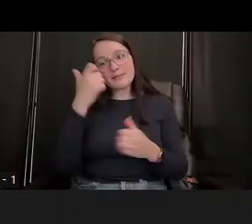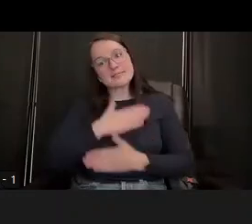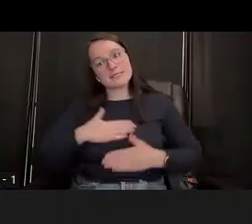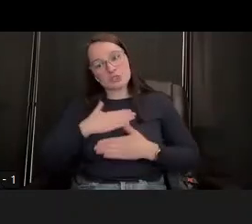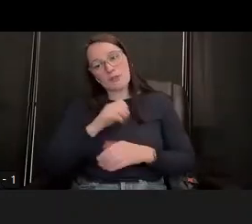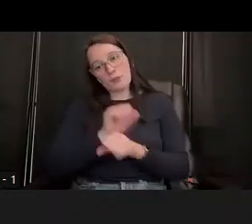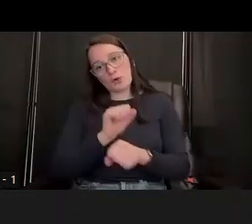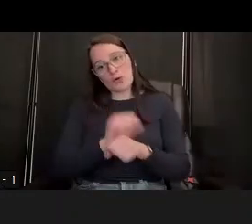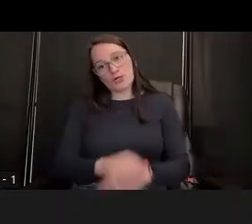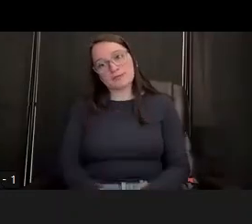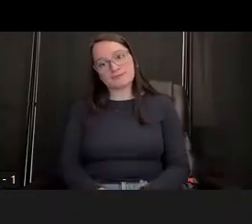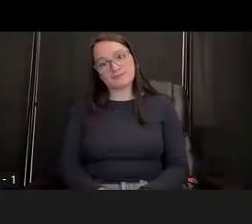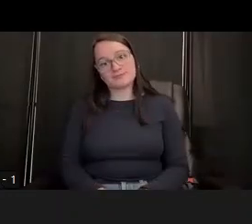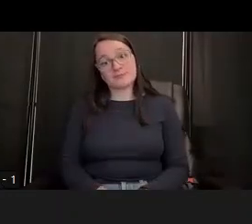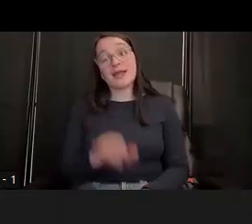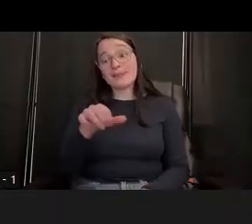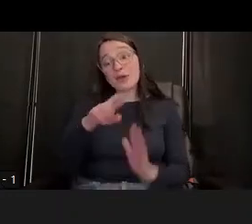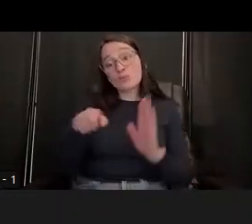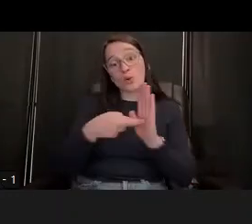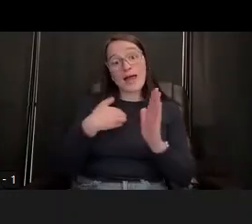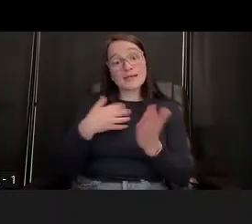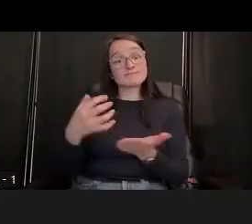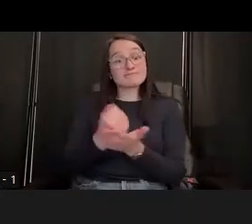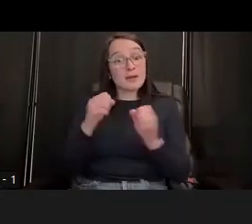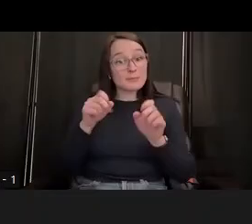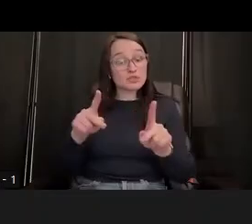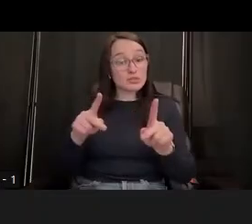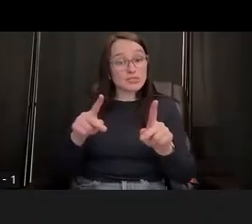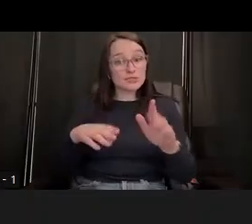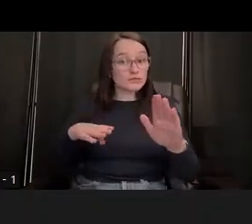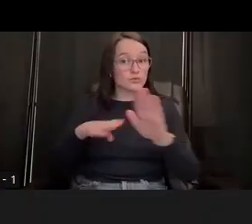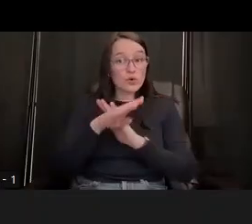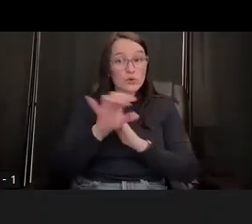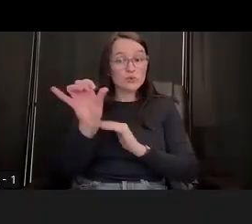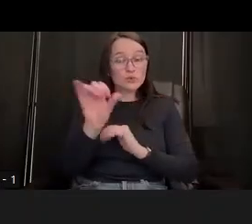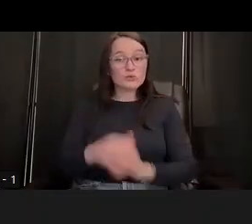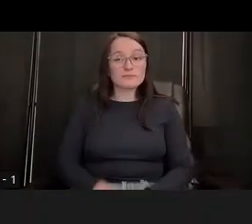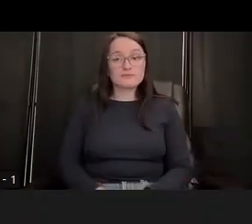those roles. I strongly advocate that the built environment is that you know silent coach that